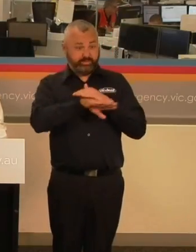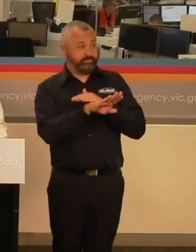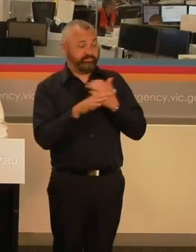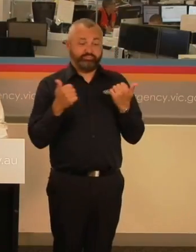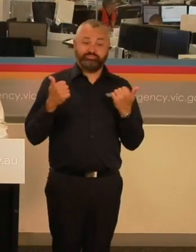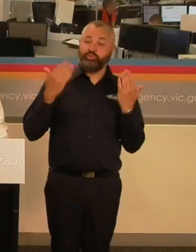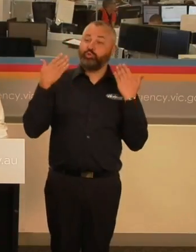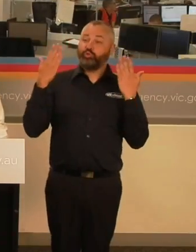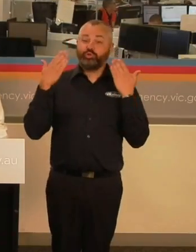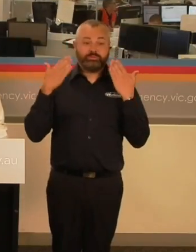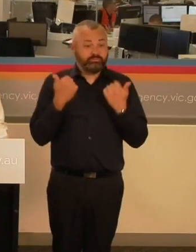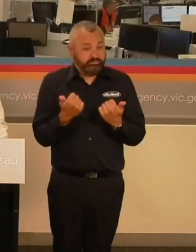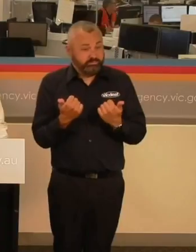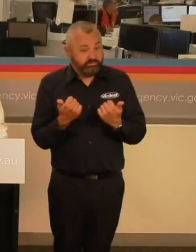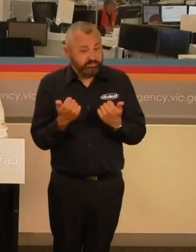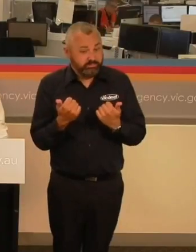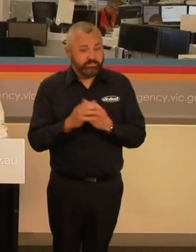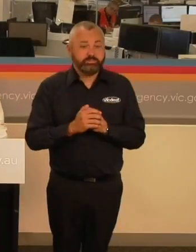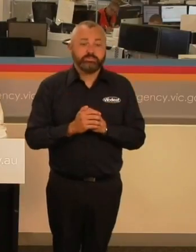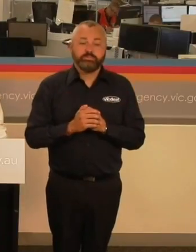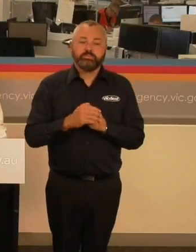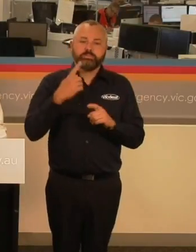that's something we hope you'll do every day of the year